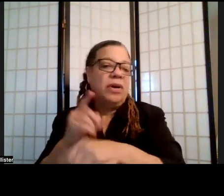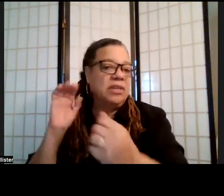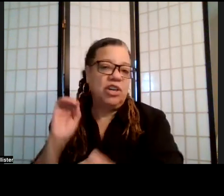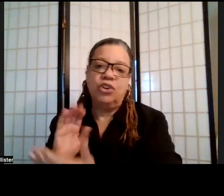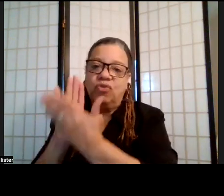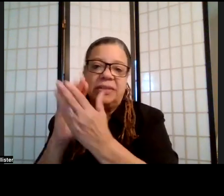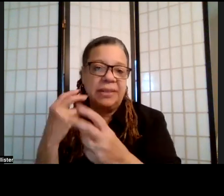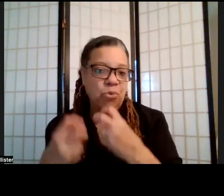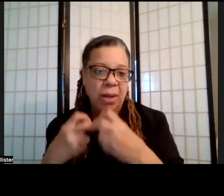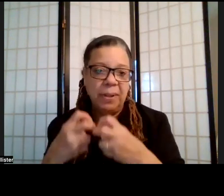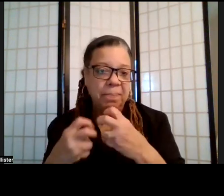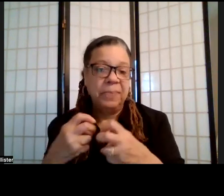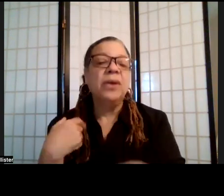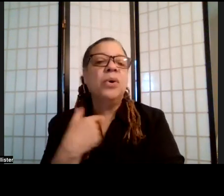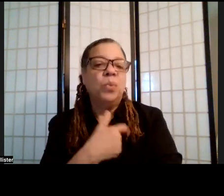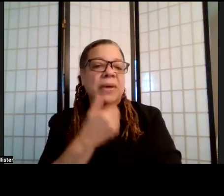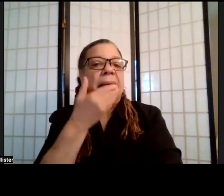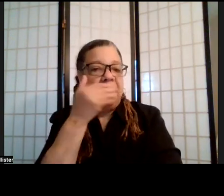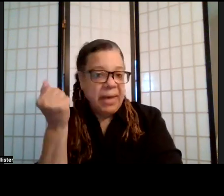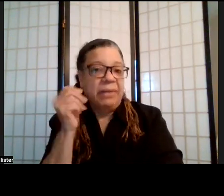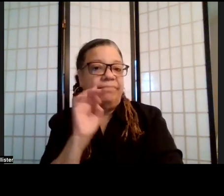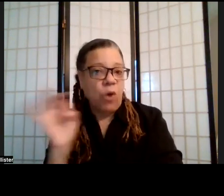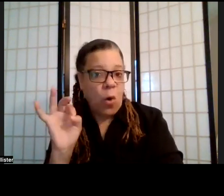We all would be better off if we realize that sometimes it's,